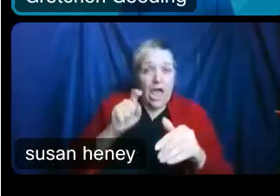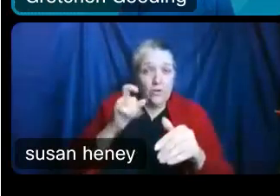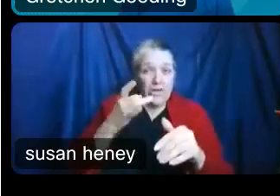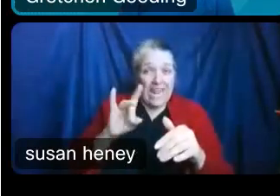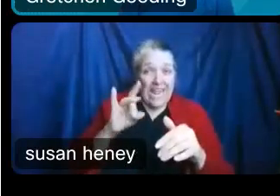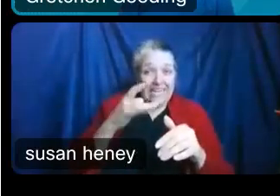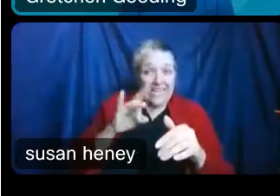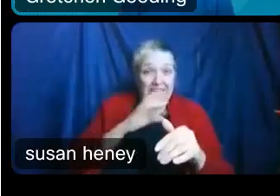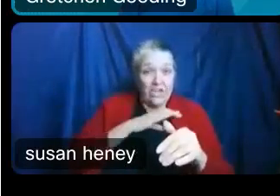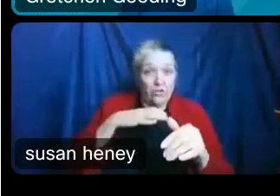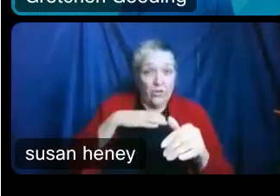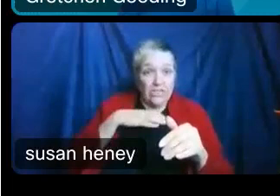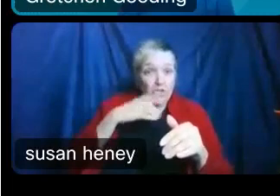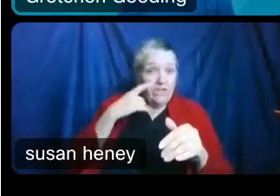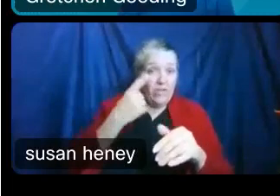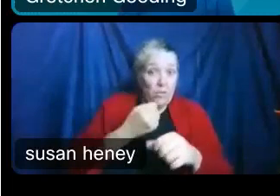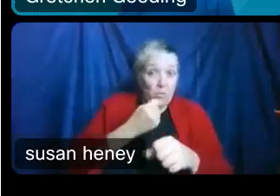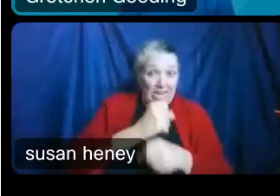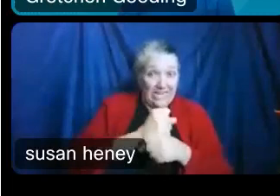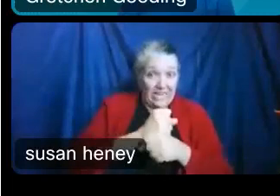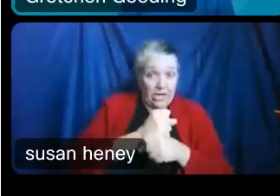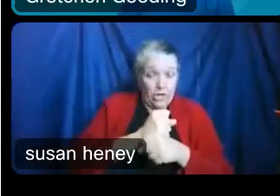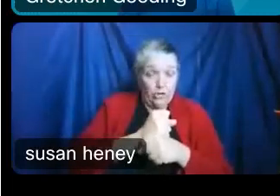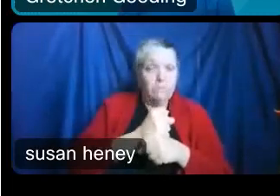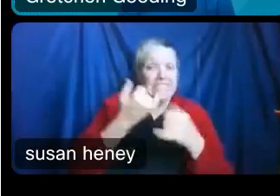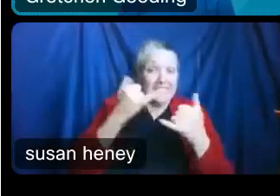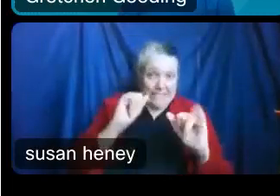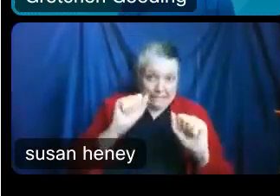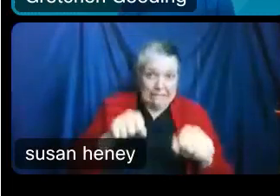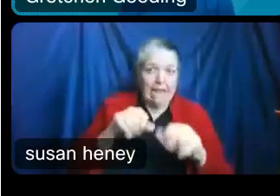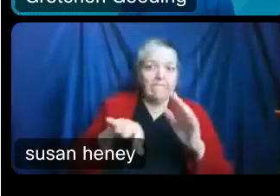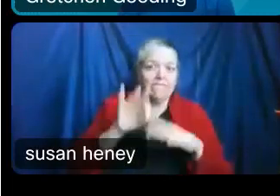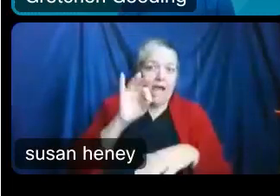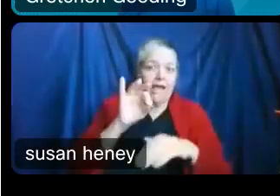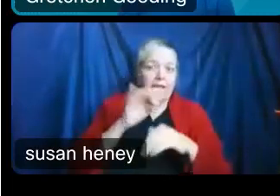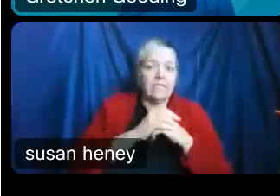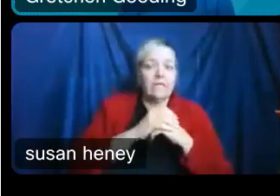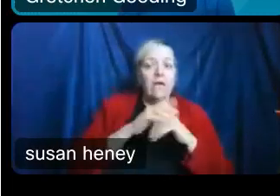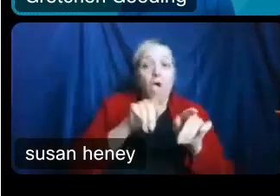release, but as a reminder those are still available. We're also releasing data for the